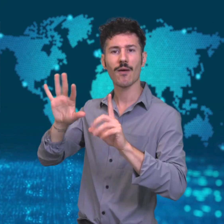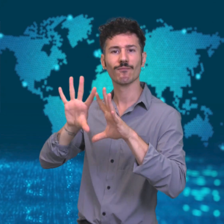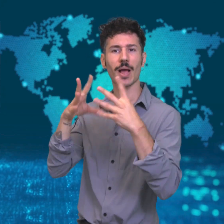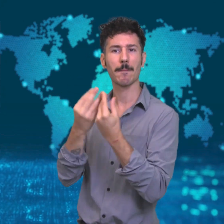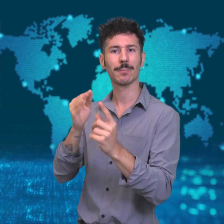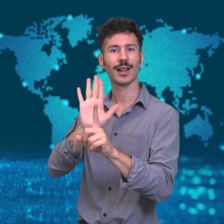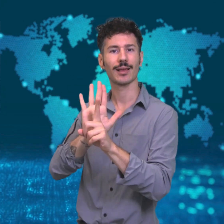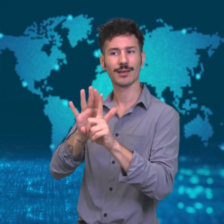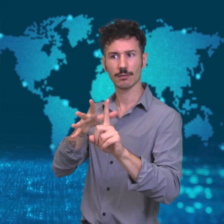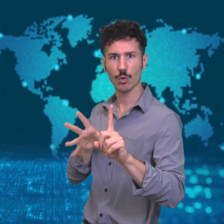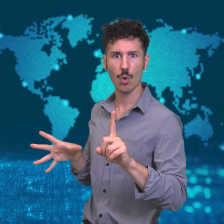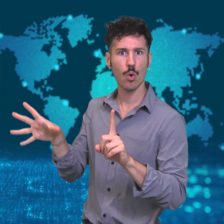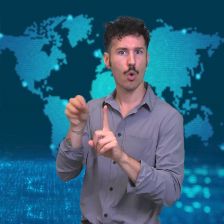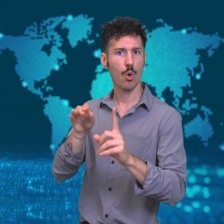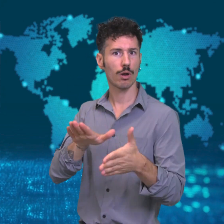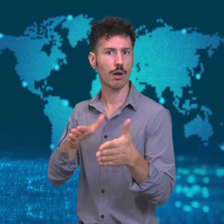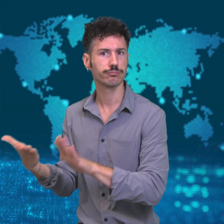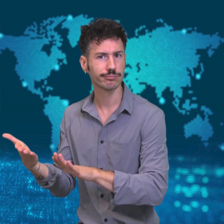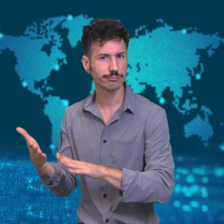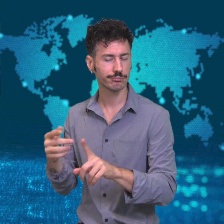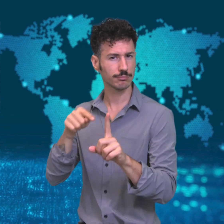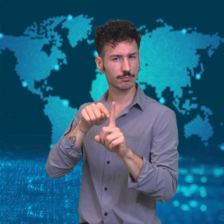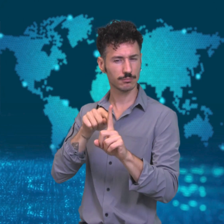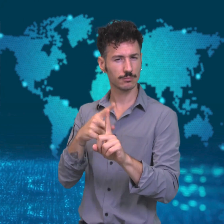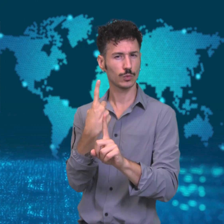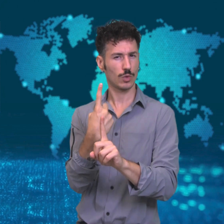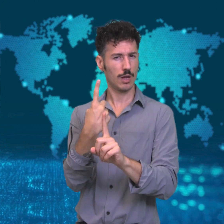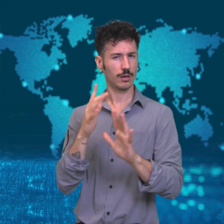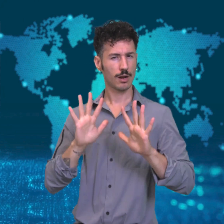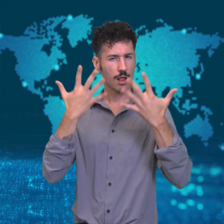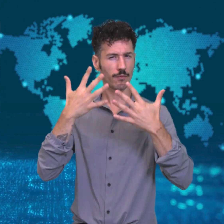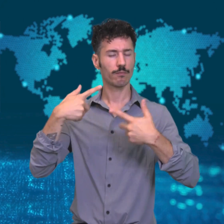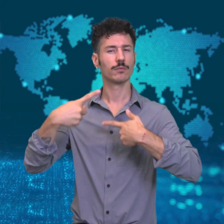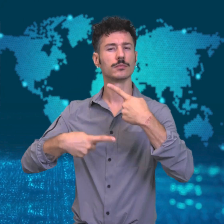He also survived two world wars and